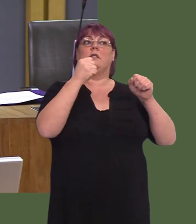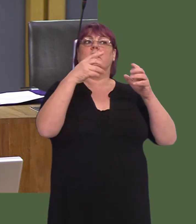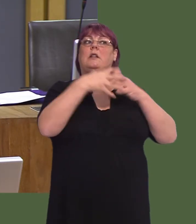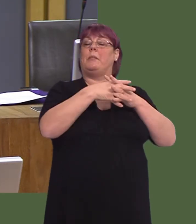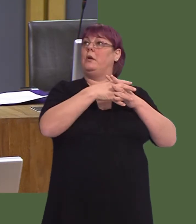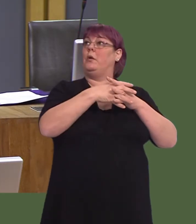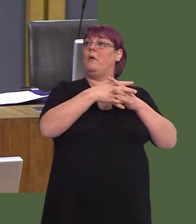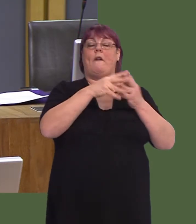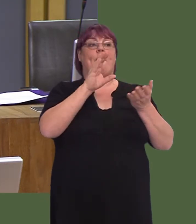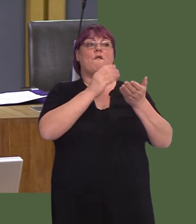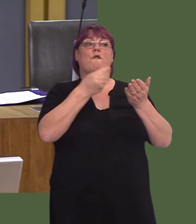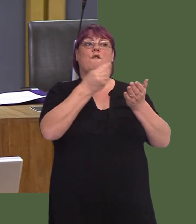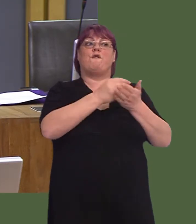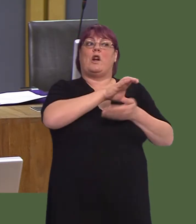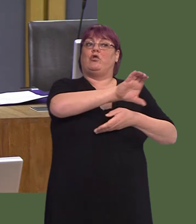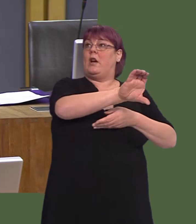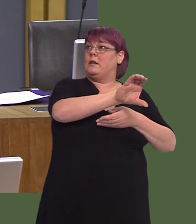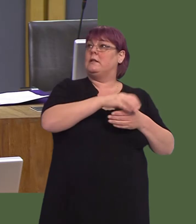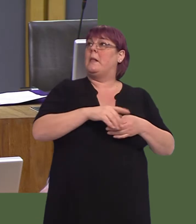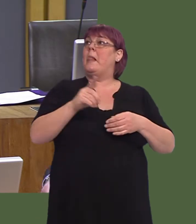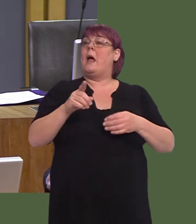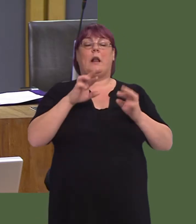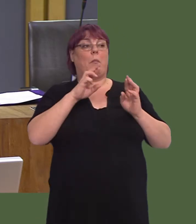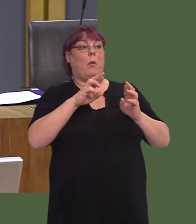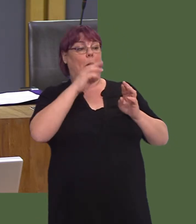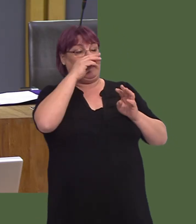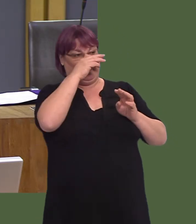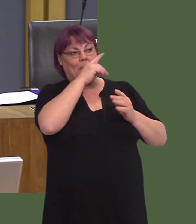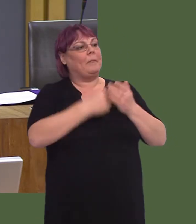constituents in South Wales West will take this opportunity to press the case for a Swansea